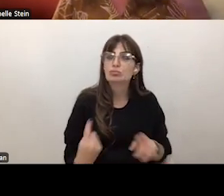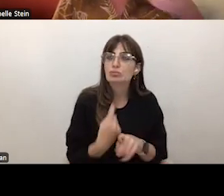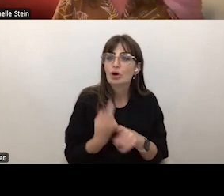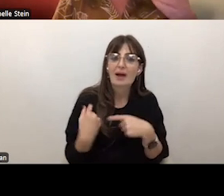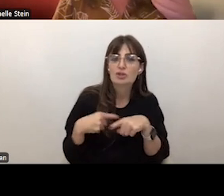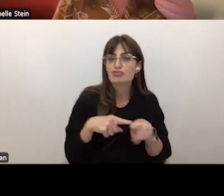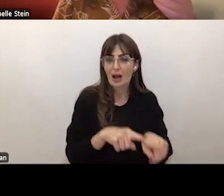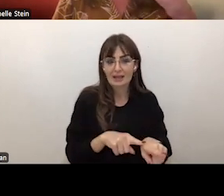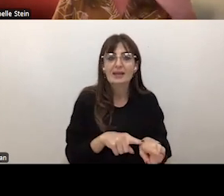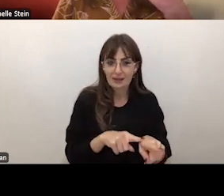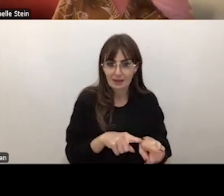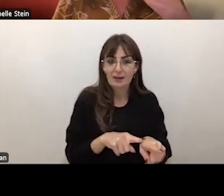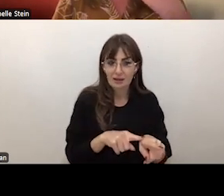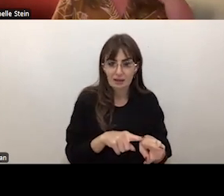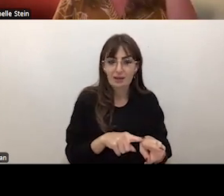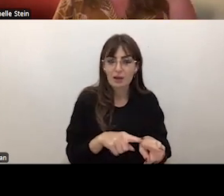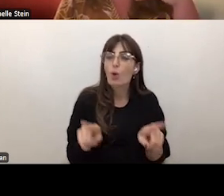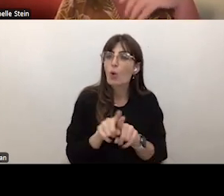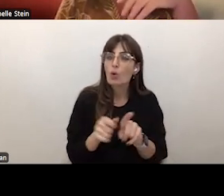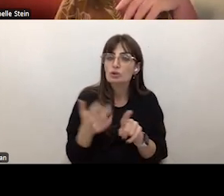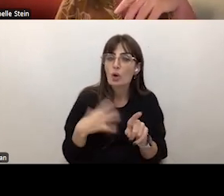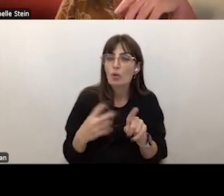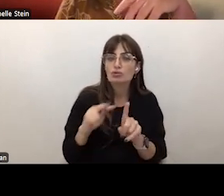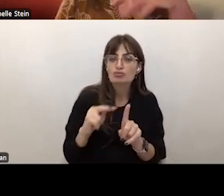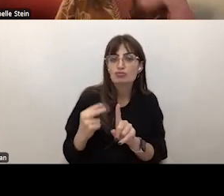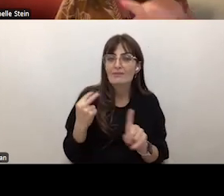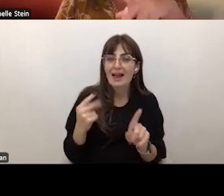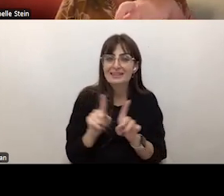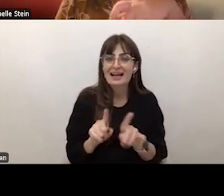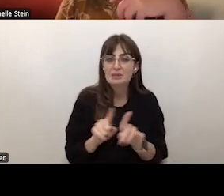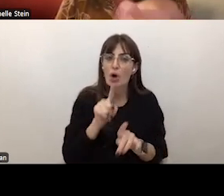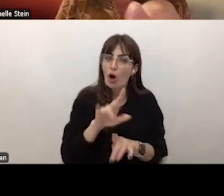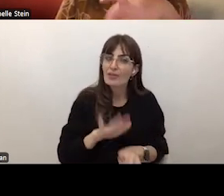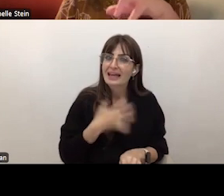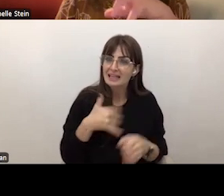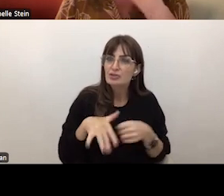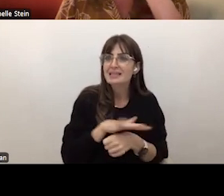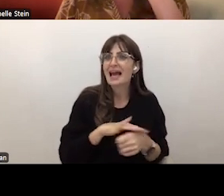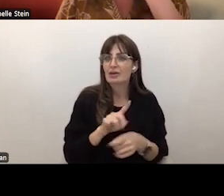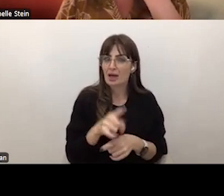what we want to track. I also want to reflect on the interest areas and why I think that it